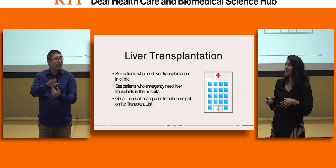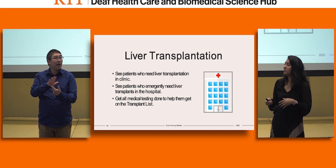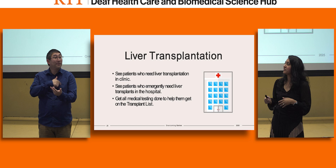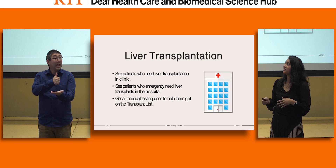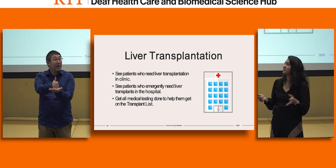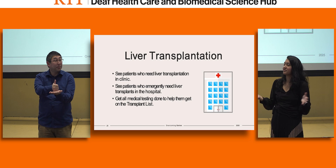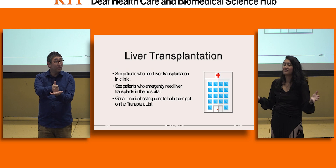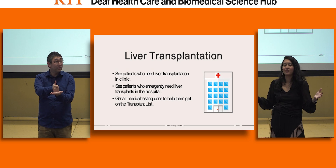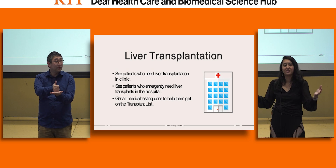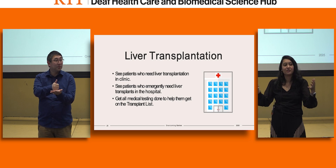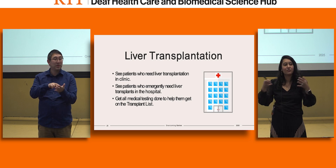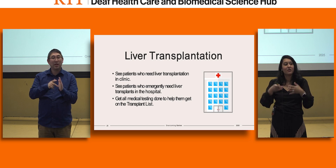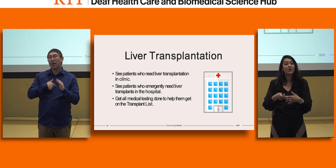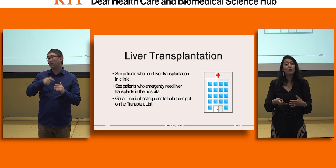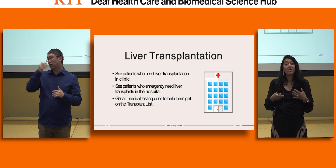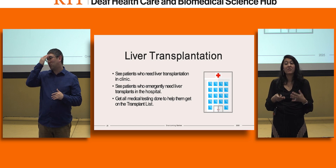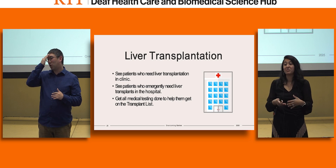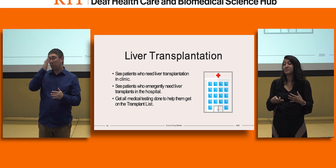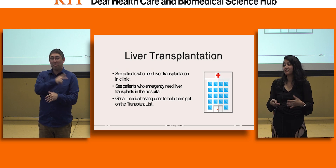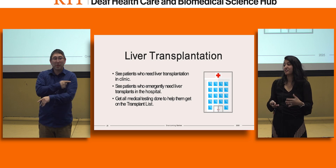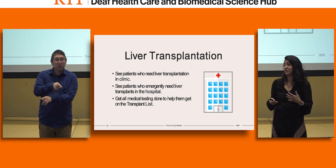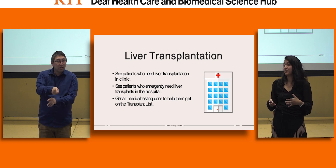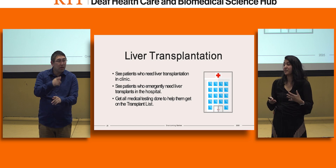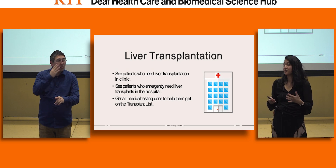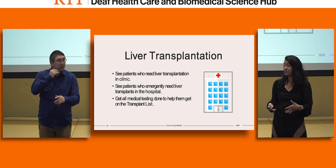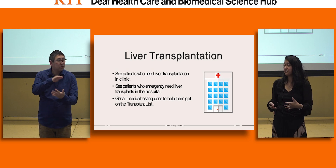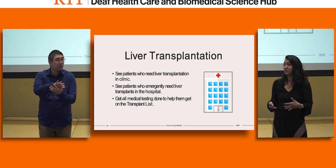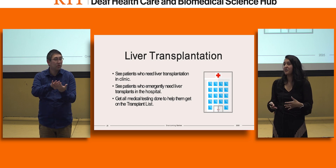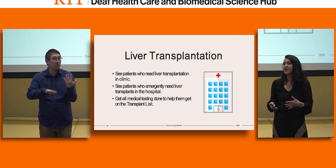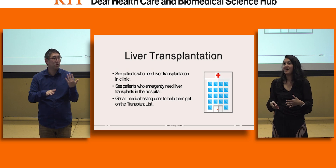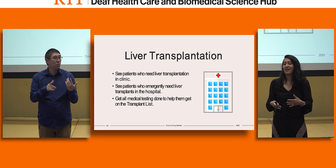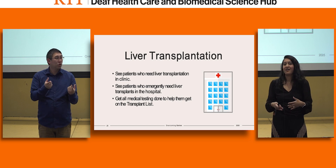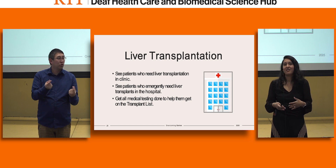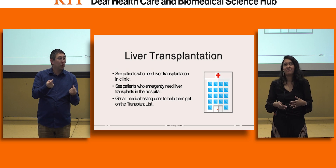I have to help with the surgery, so I know what my patients are going through